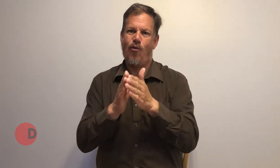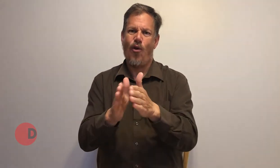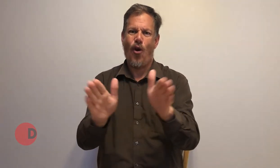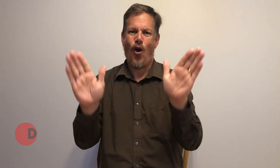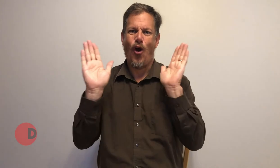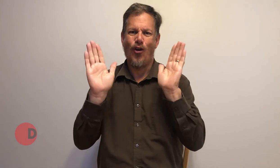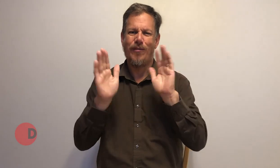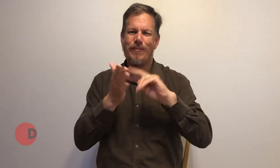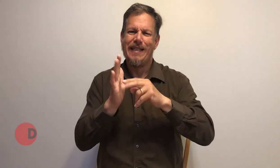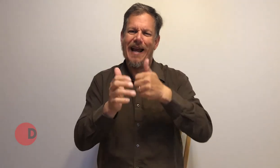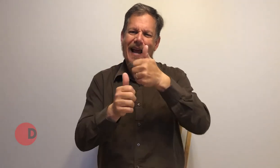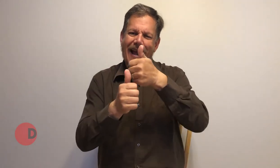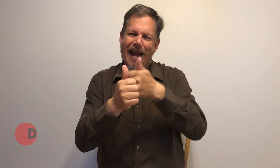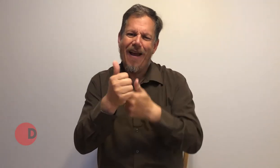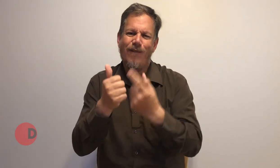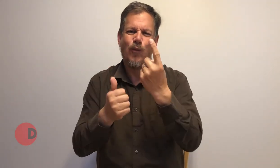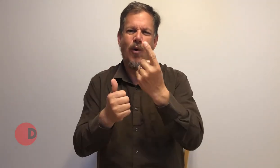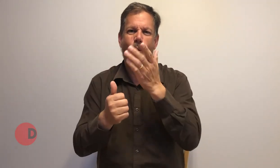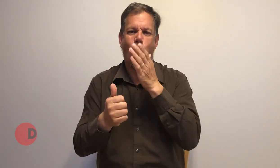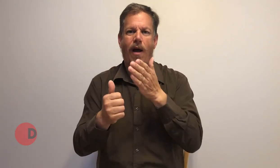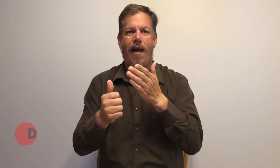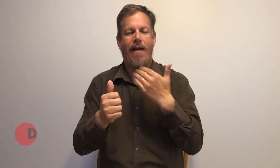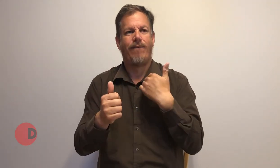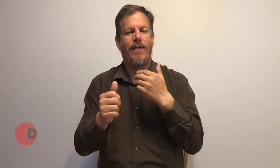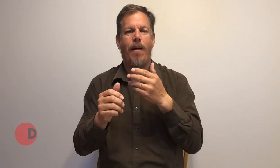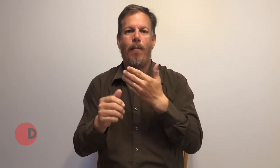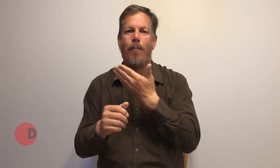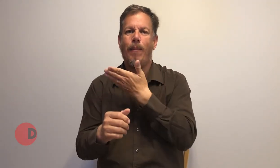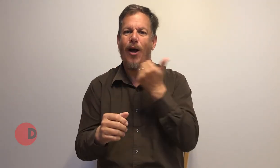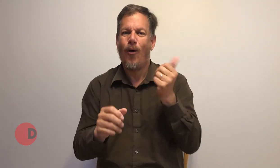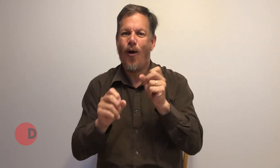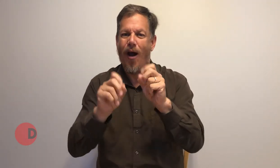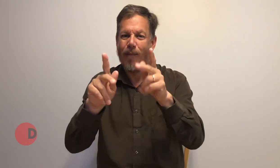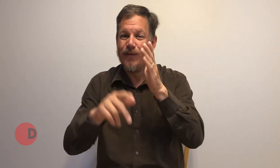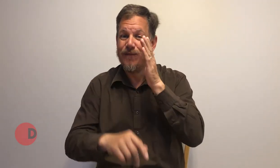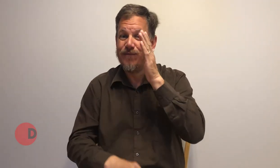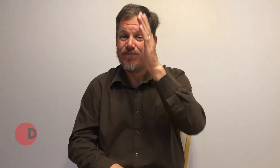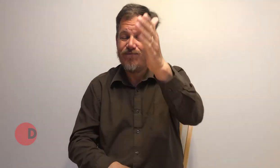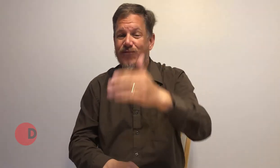everyone would have better opportunities in the future.